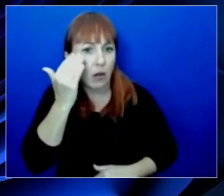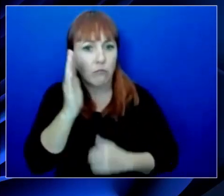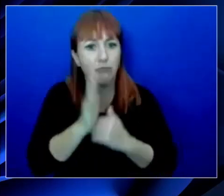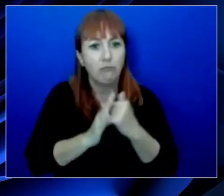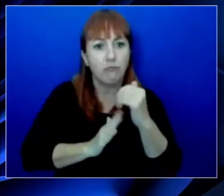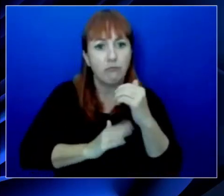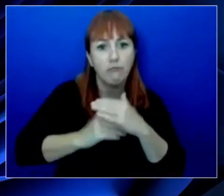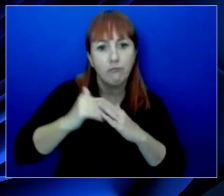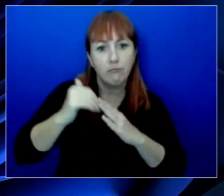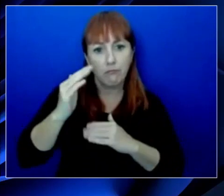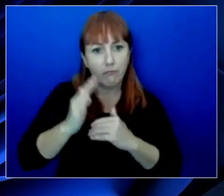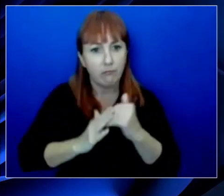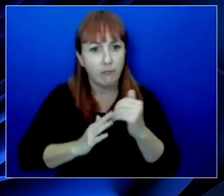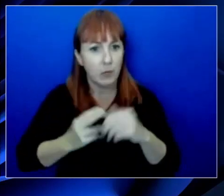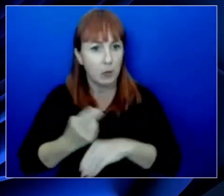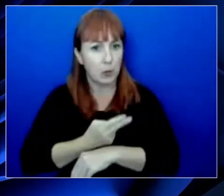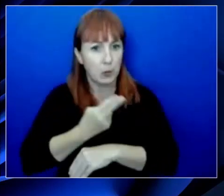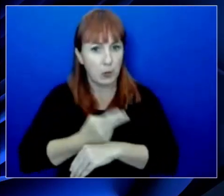that you could definitely.